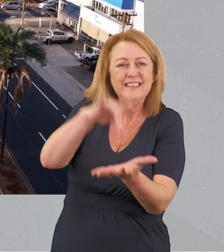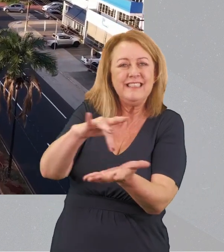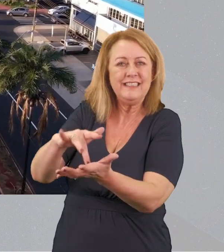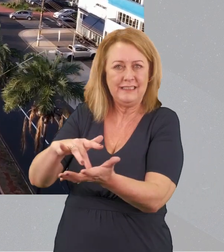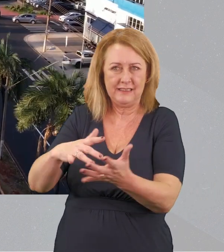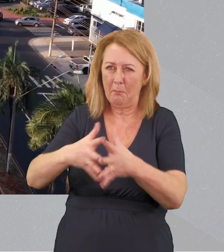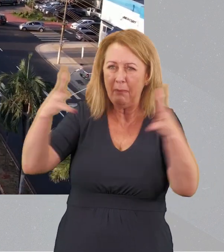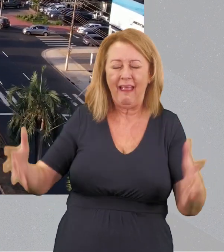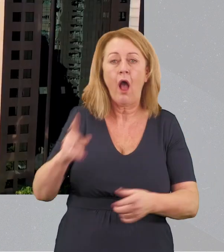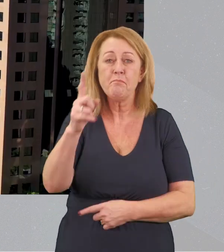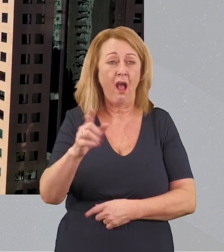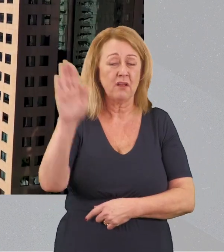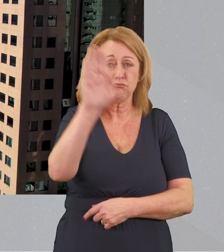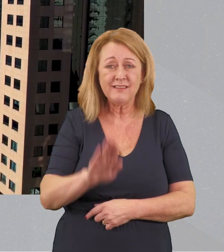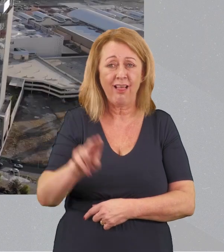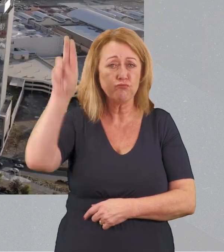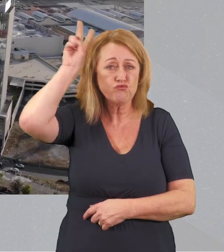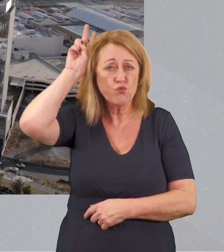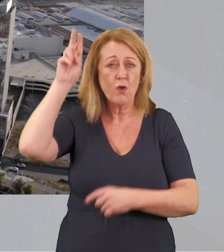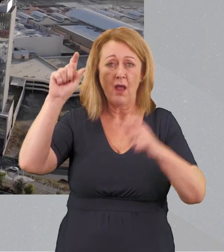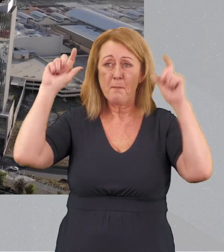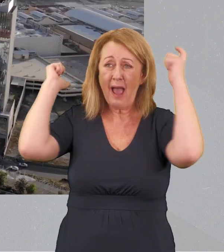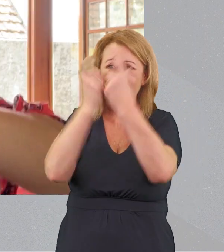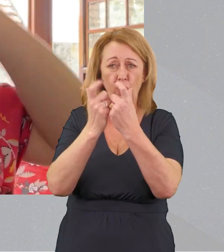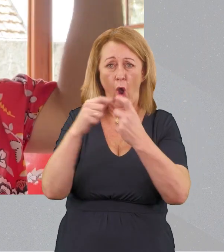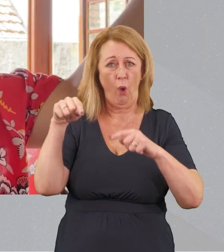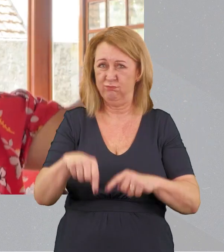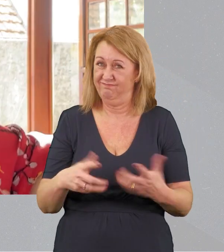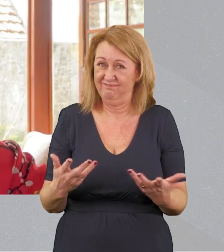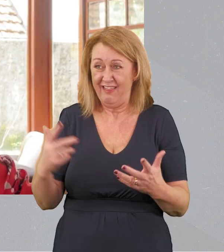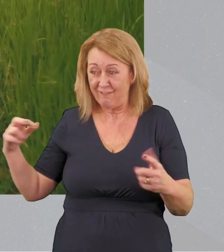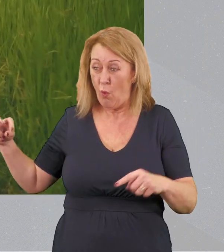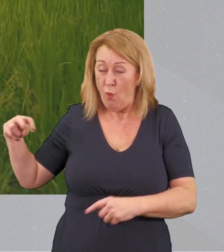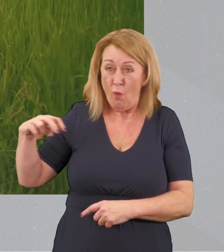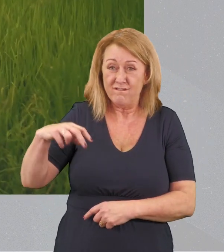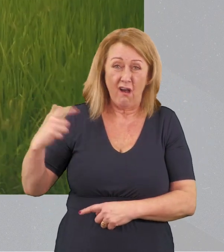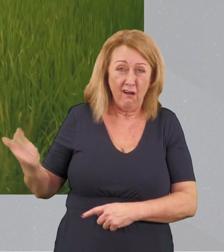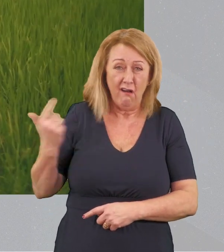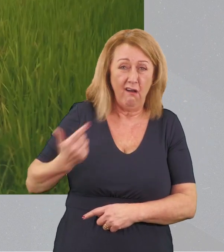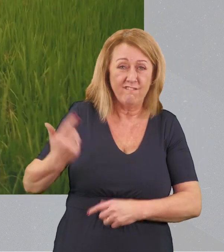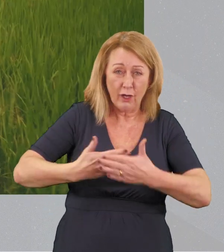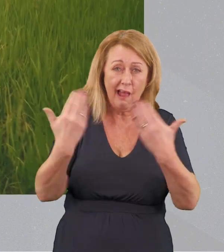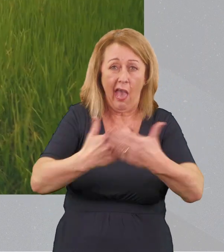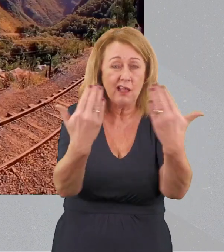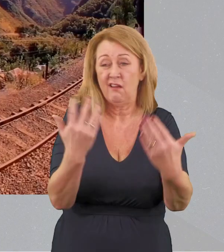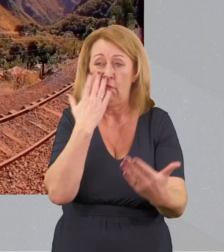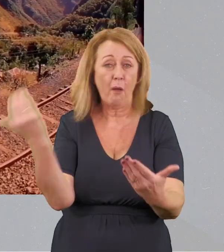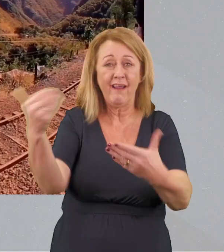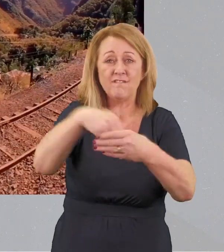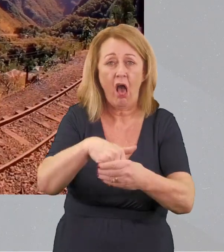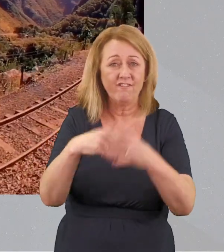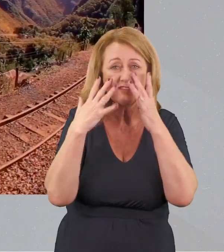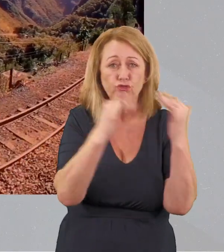In Brazil. I've seen this in Peru and in Mexico. So someone that has to travel days will never enroll in that trial.